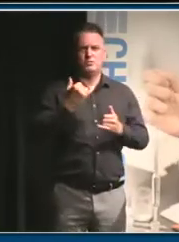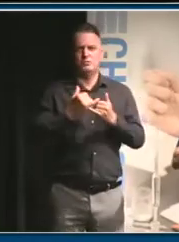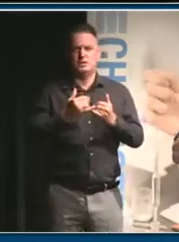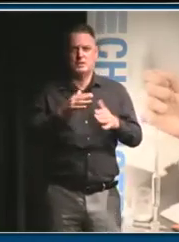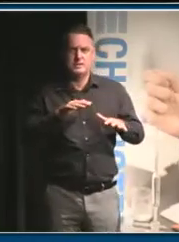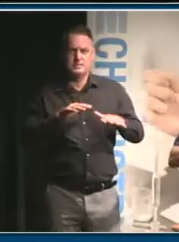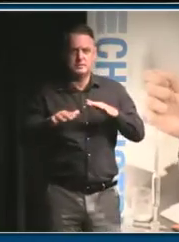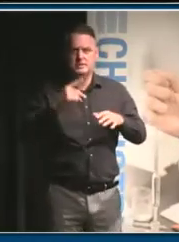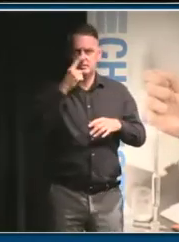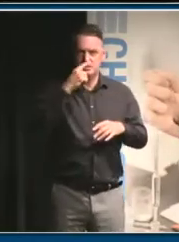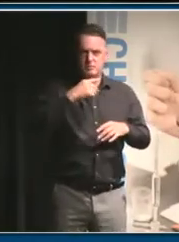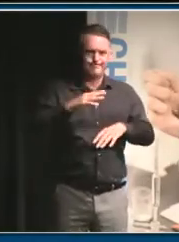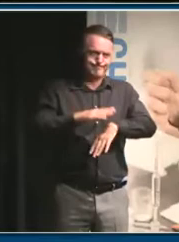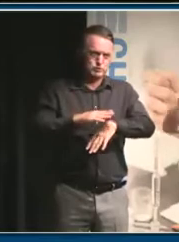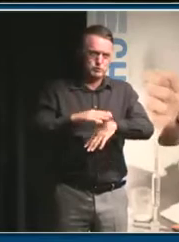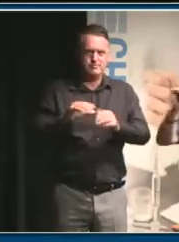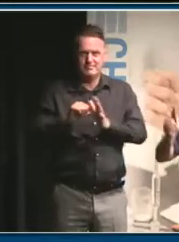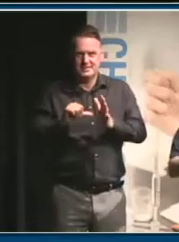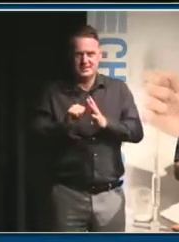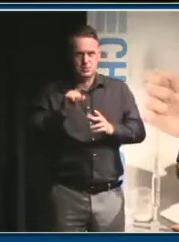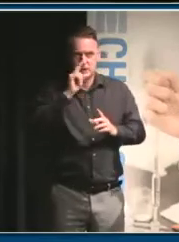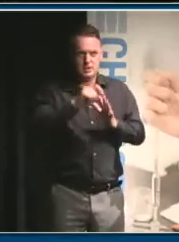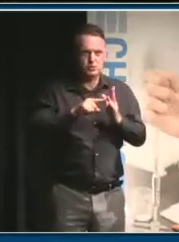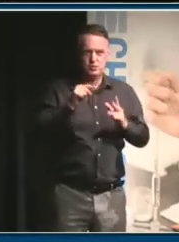busy! Time is money! We don't have time for this thing called green chemistry.”